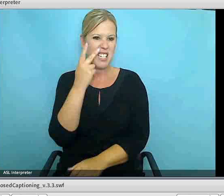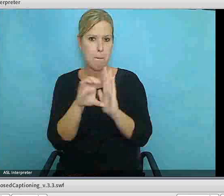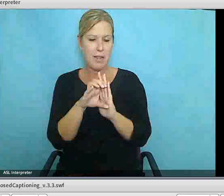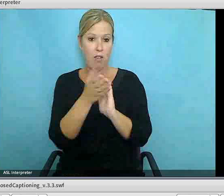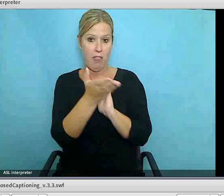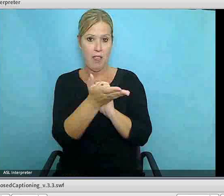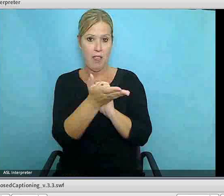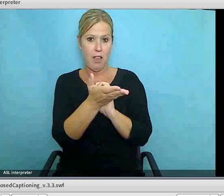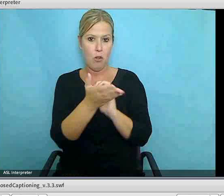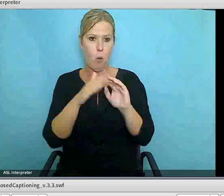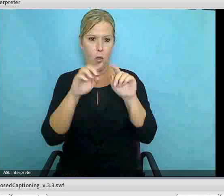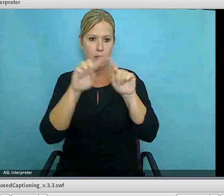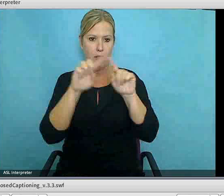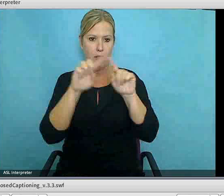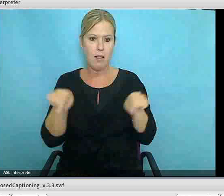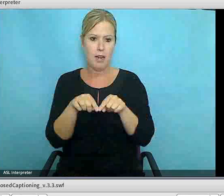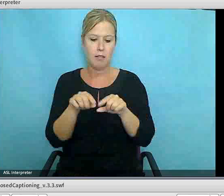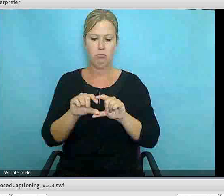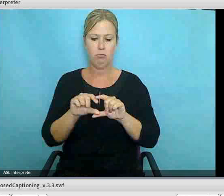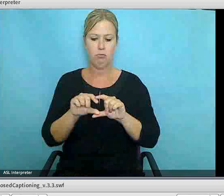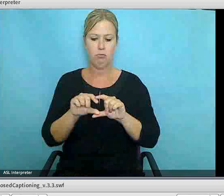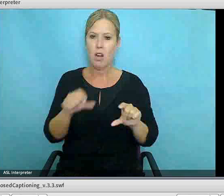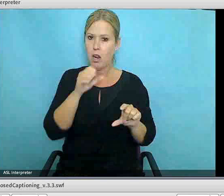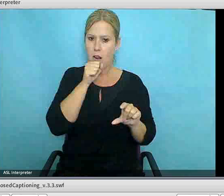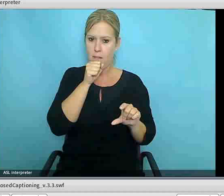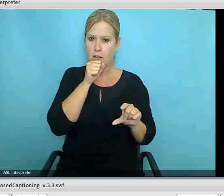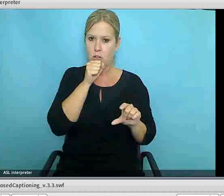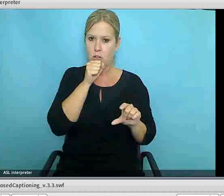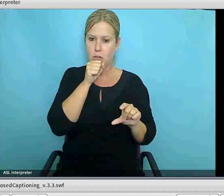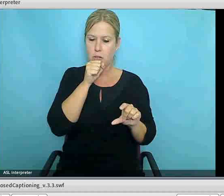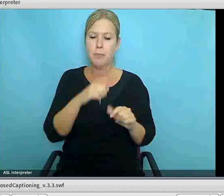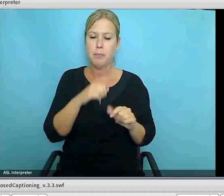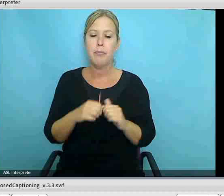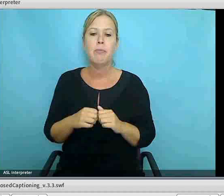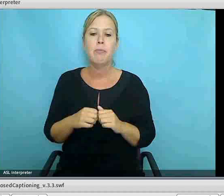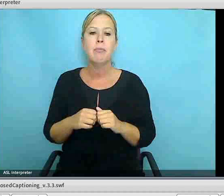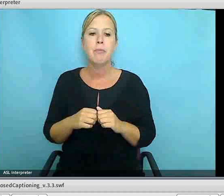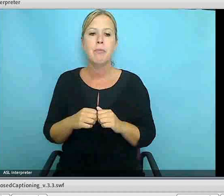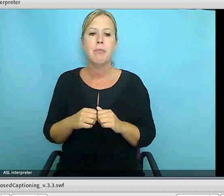So it's really important that individuals who get this mailing and are considering One